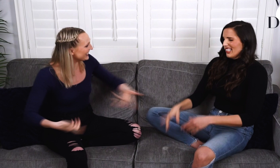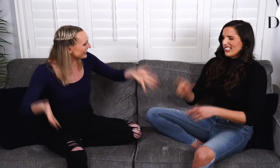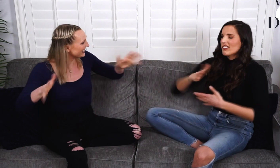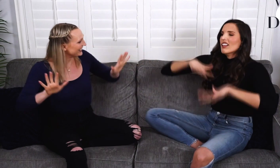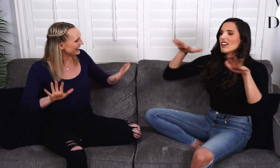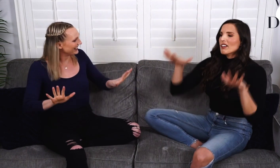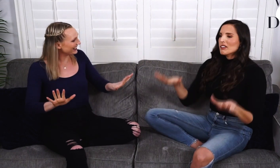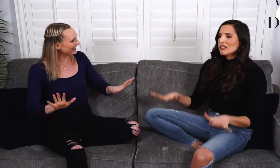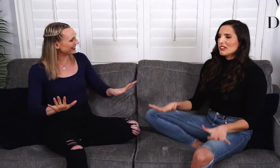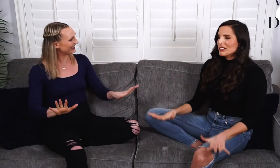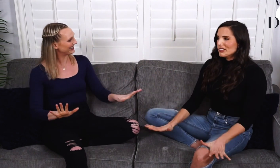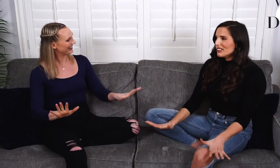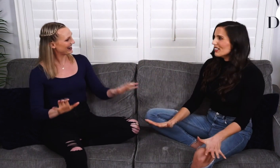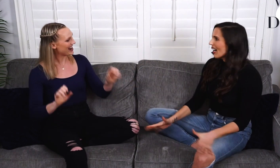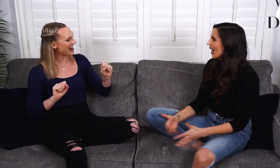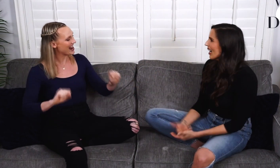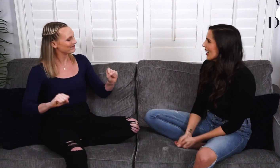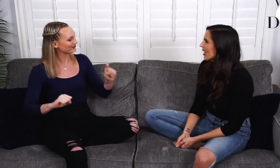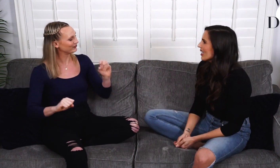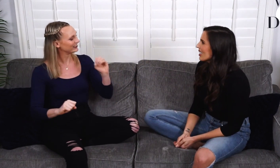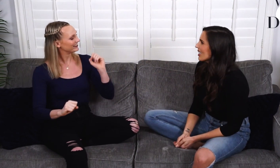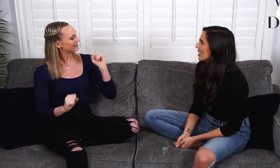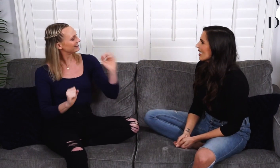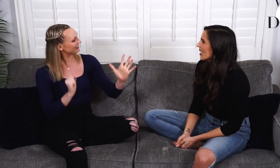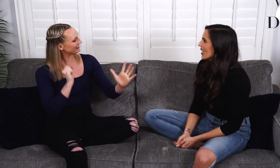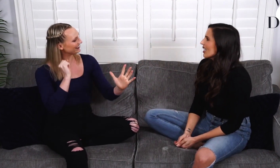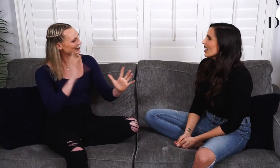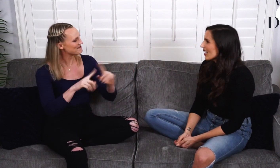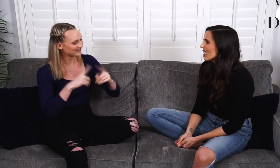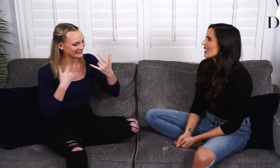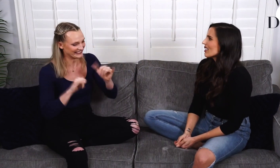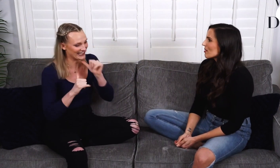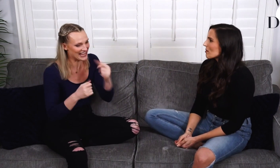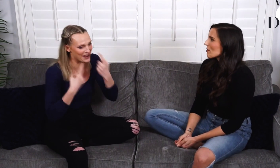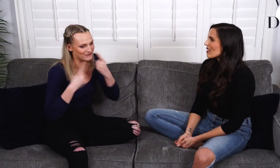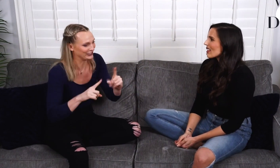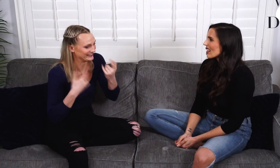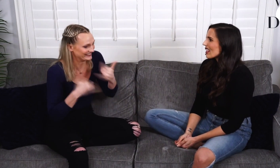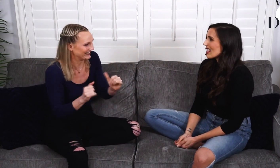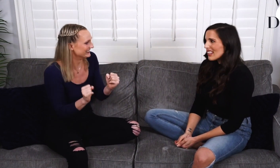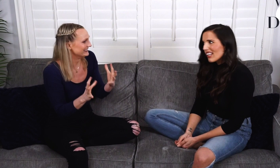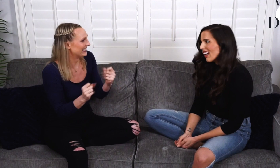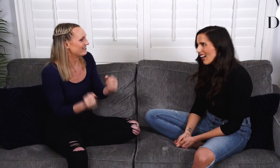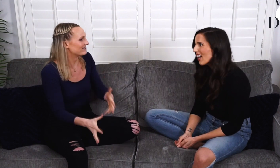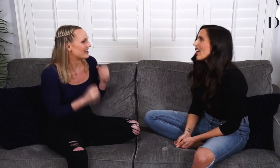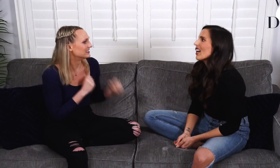so that we can unwind and be able to get into the groove, but nope. Still doesn't work for me, I still